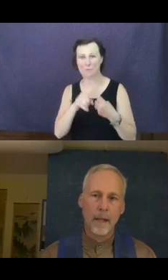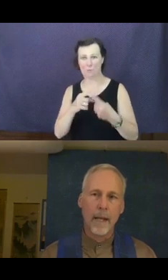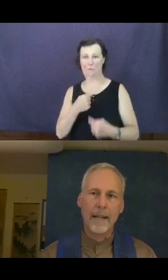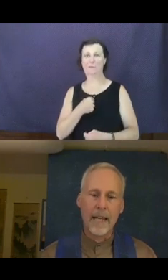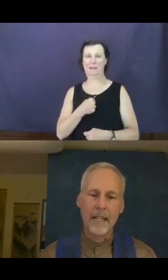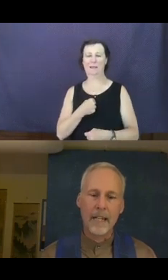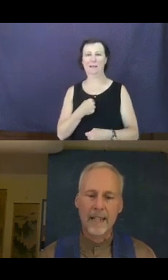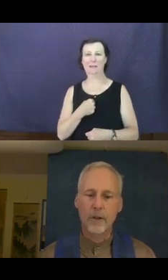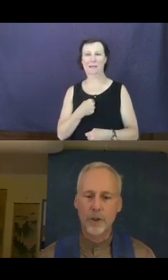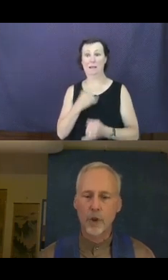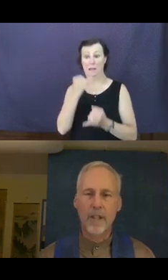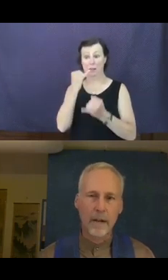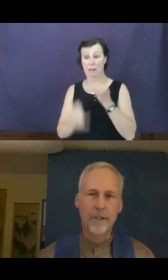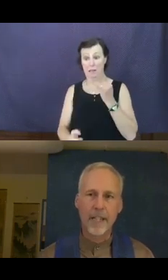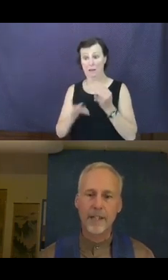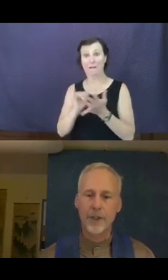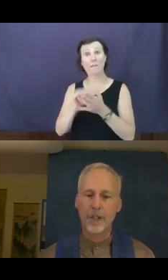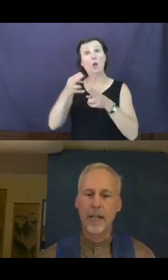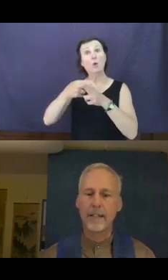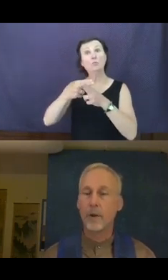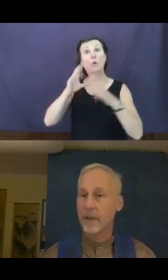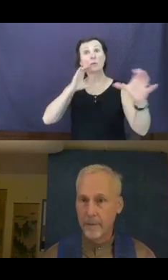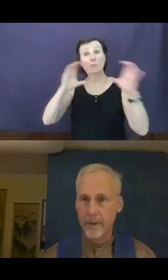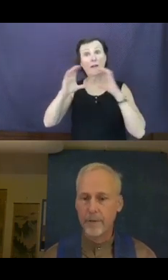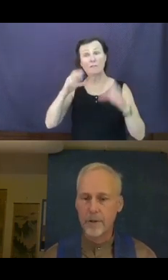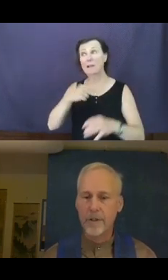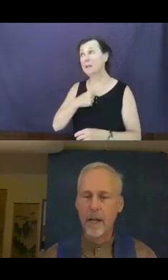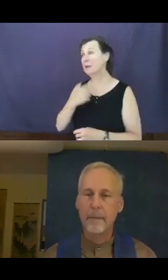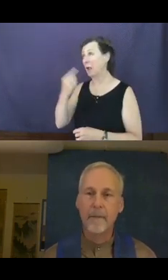At the end of that short conversation I told him for the first time,